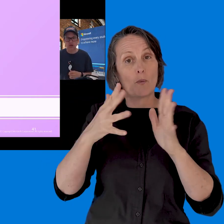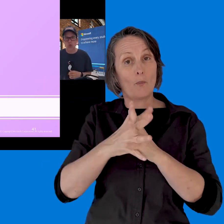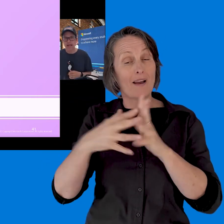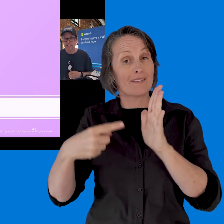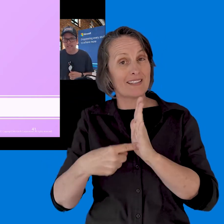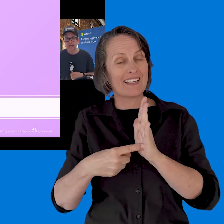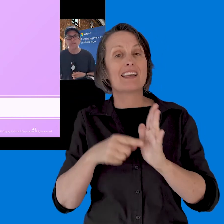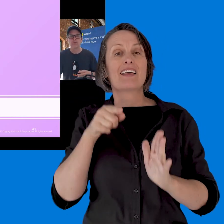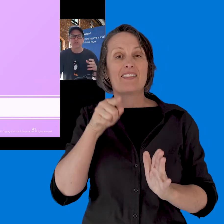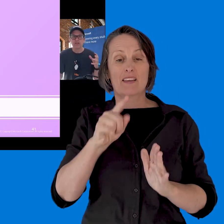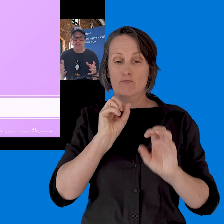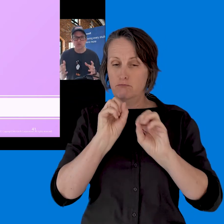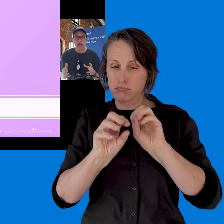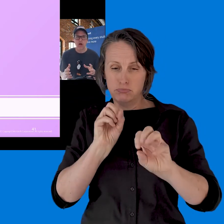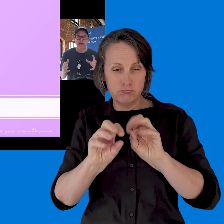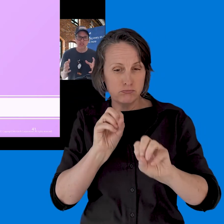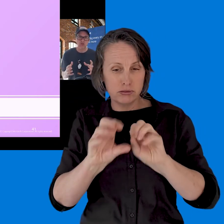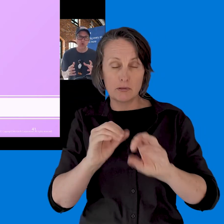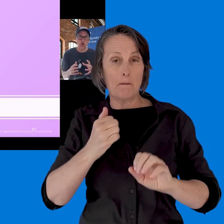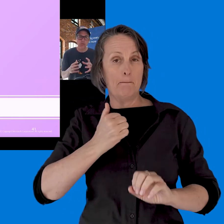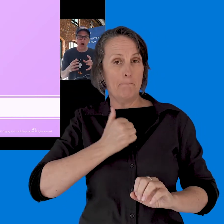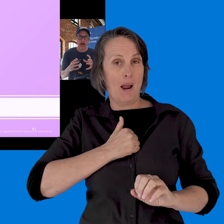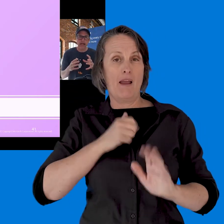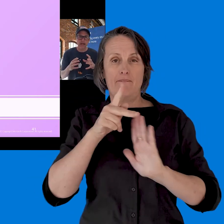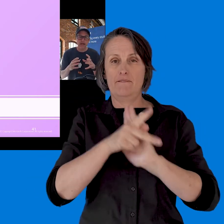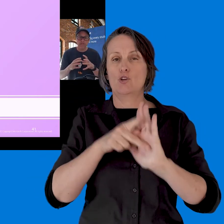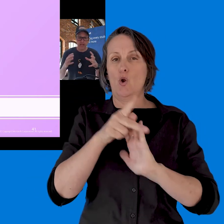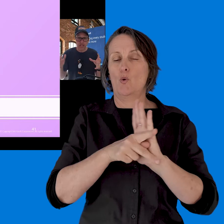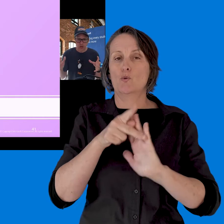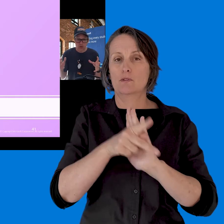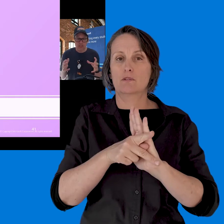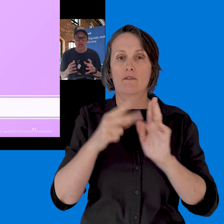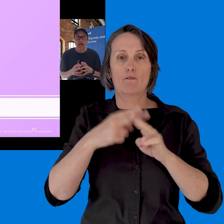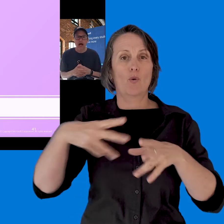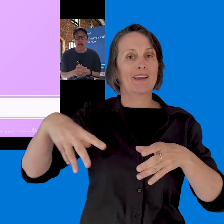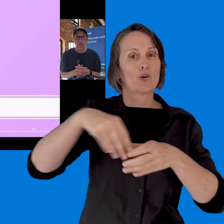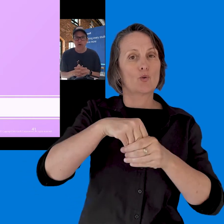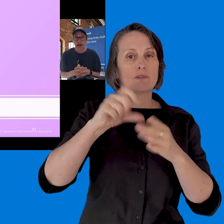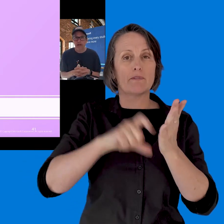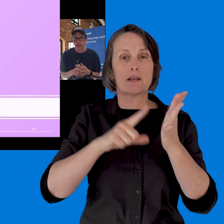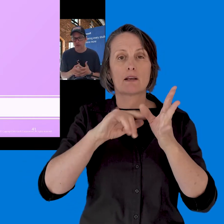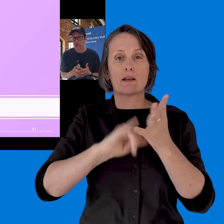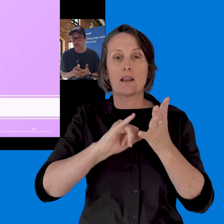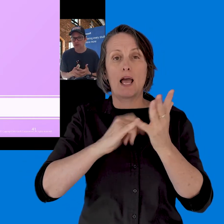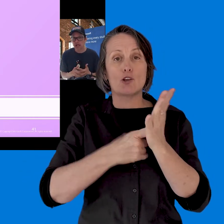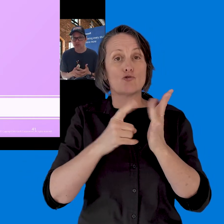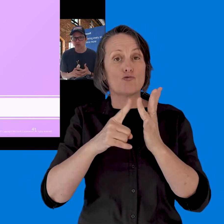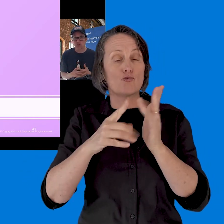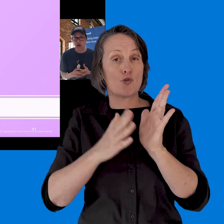This is where I store my videos around the inclusive classroom. Right.